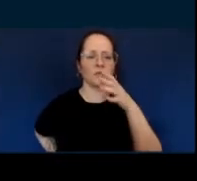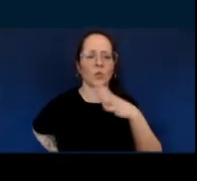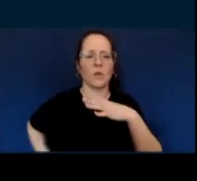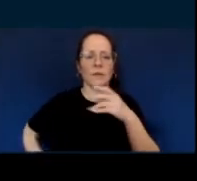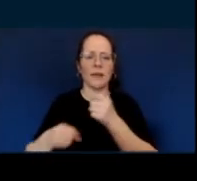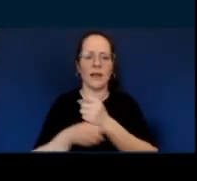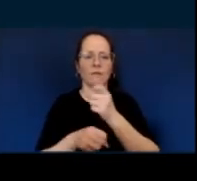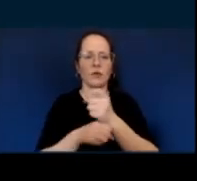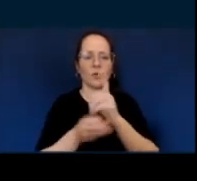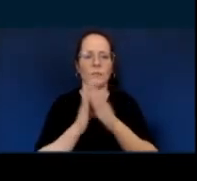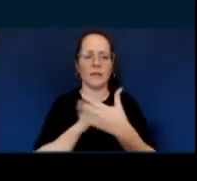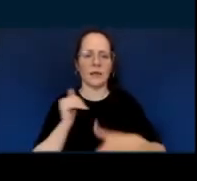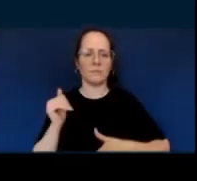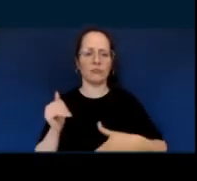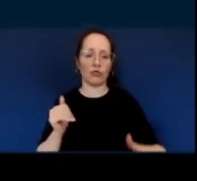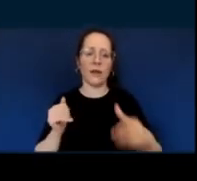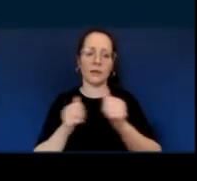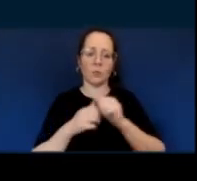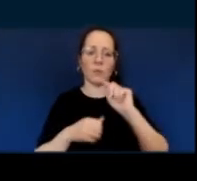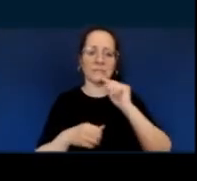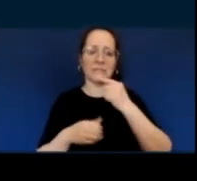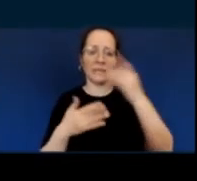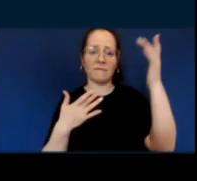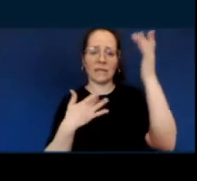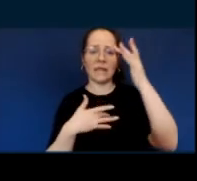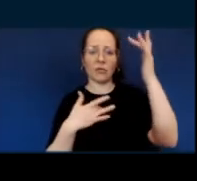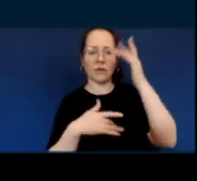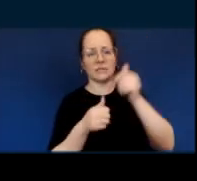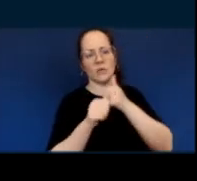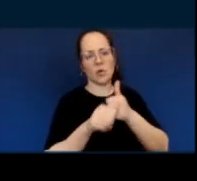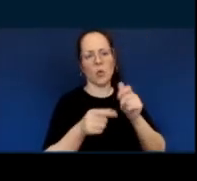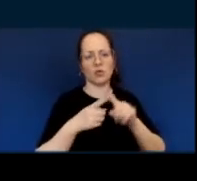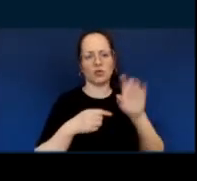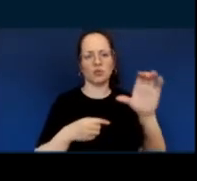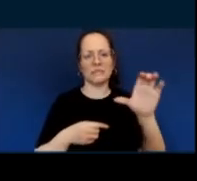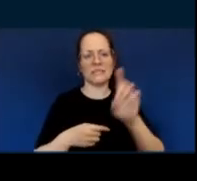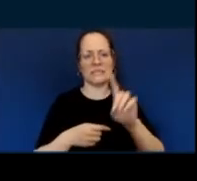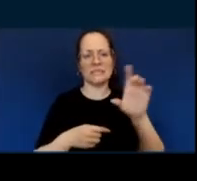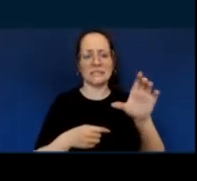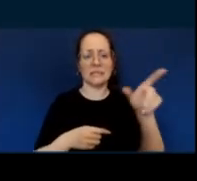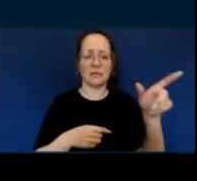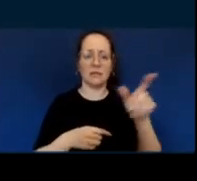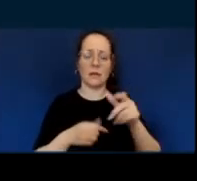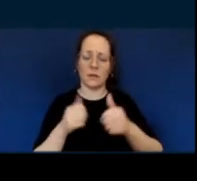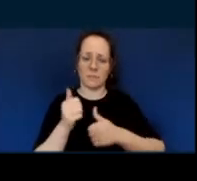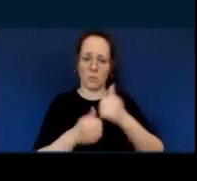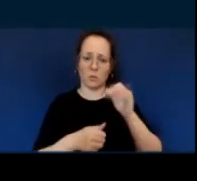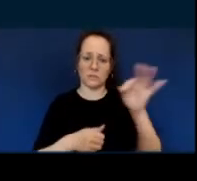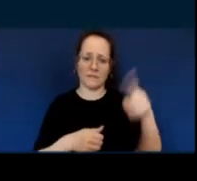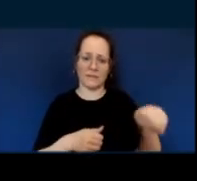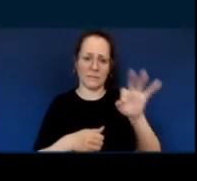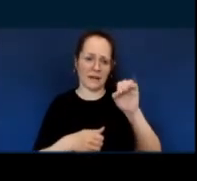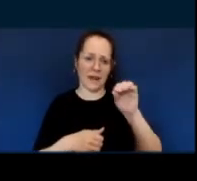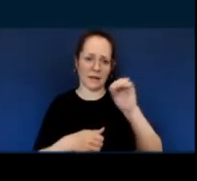ACCORDING TO THE CDC 90% OF THE THEM TAKE SOME FORM OF MEDICATION AND 70% OF